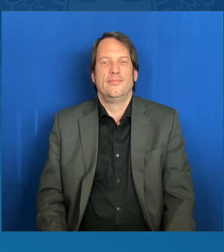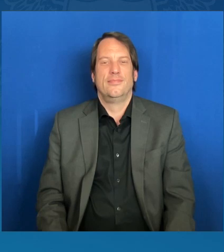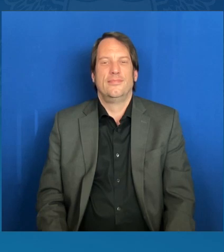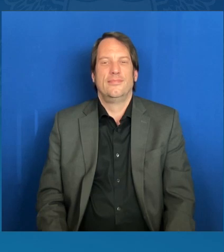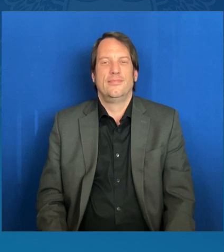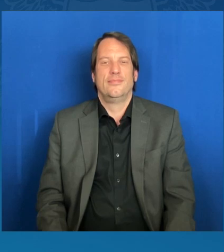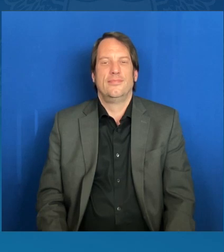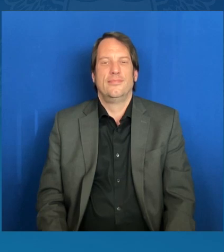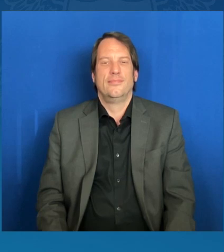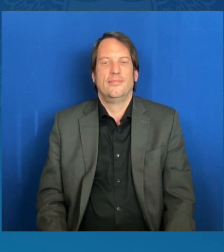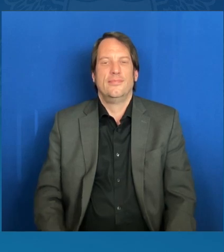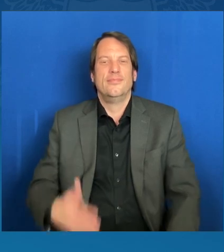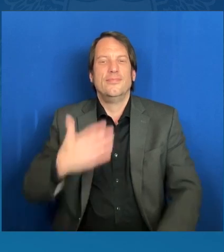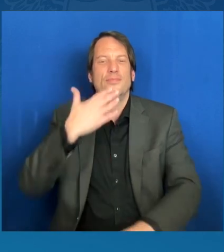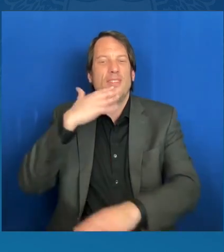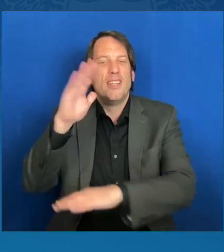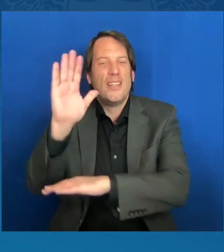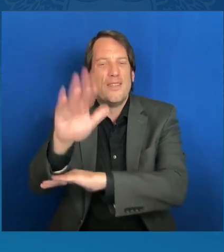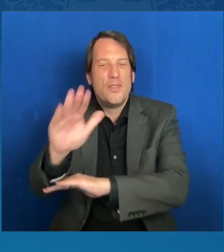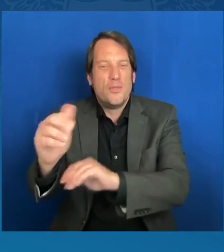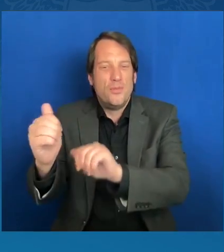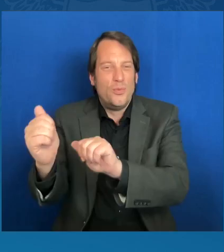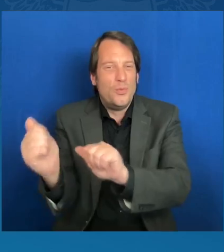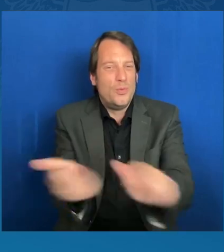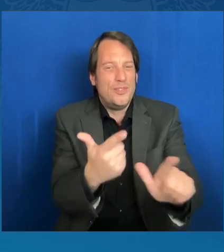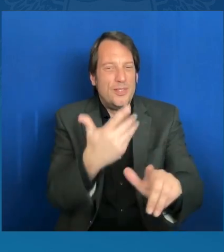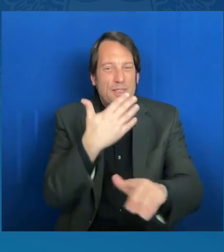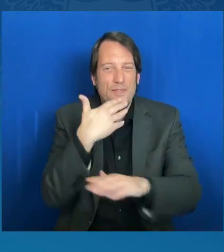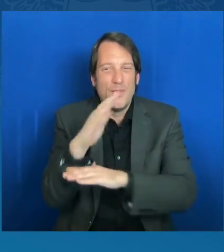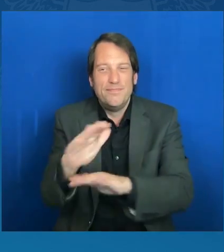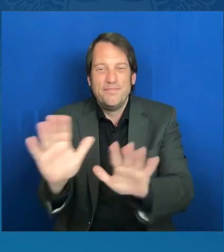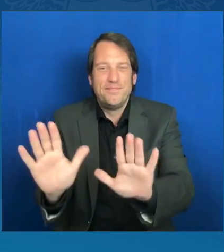Good afternoon. Dr. Chico!